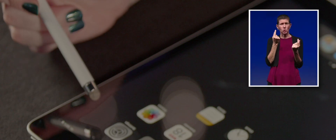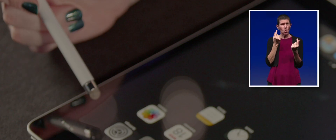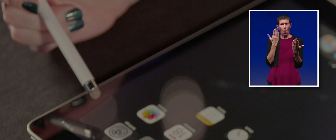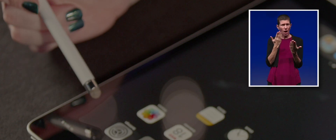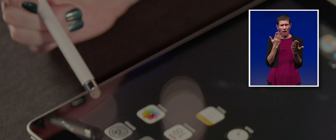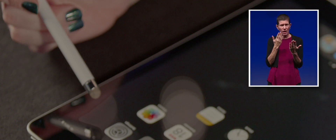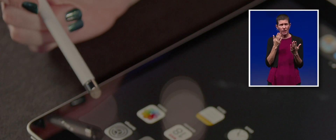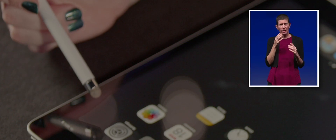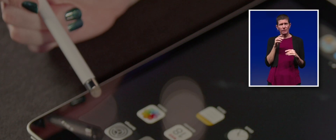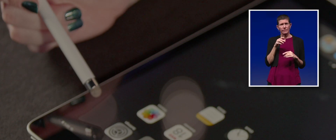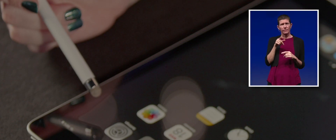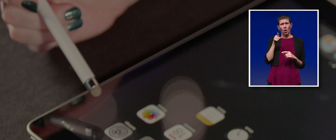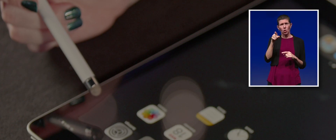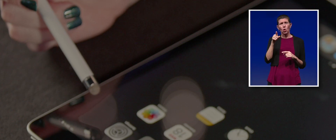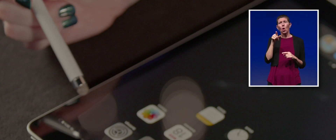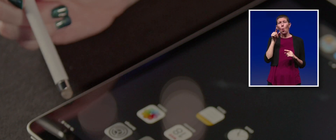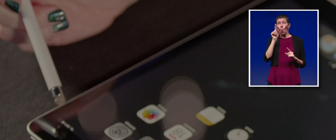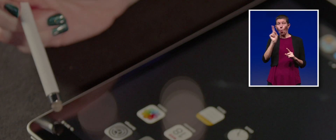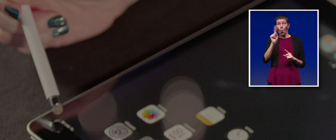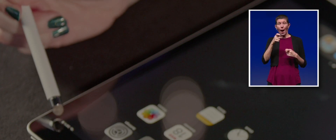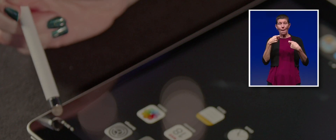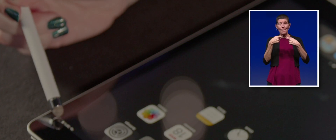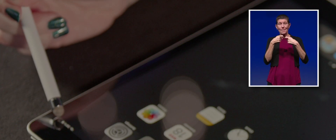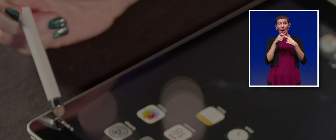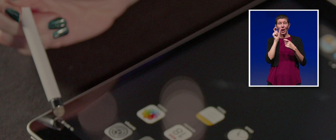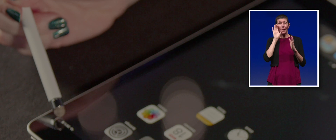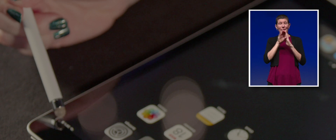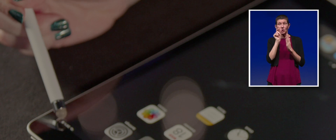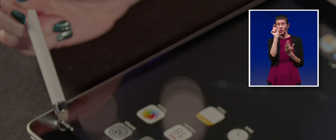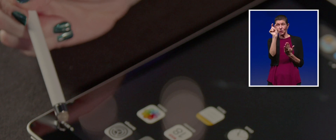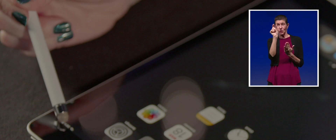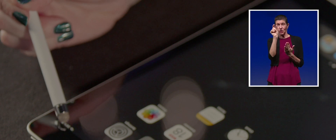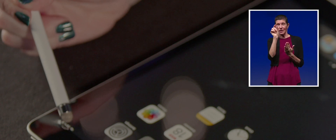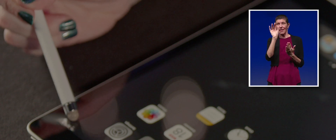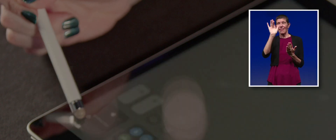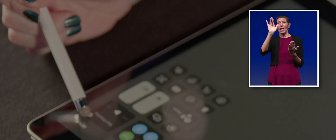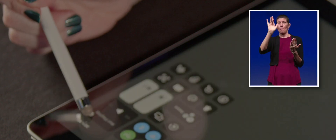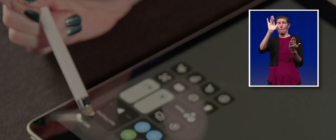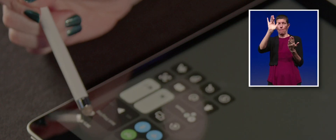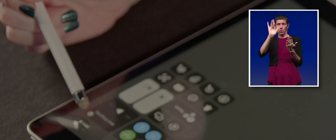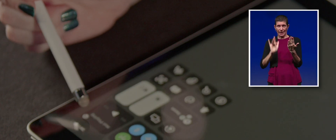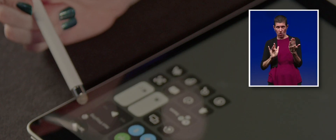Your best bet is to aim for the battery icon and then pull down.